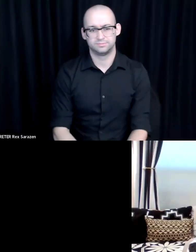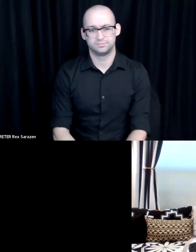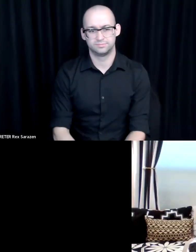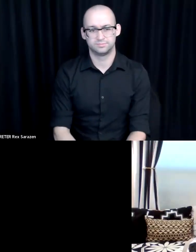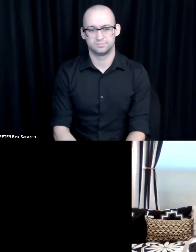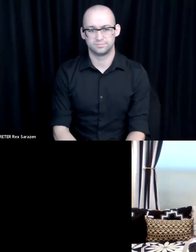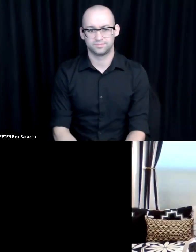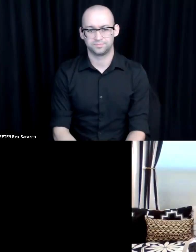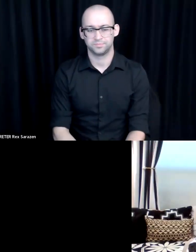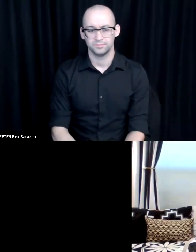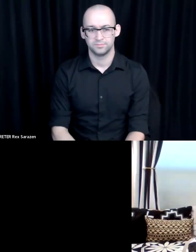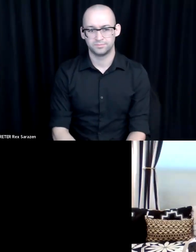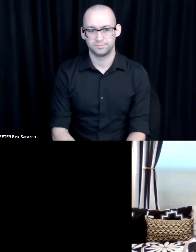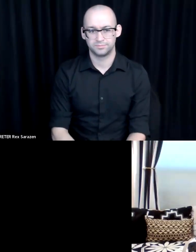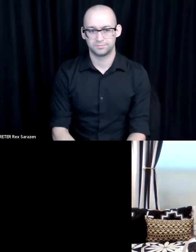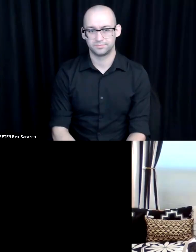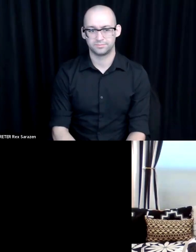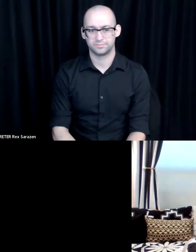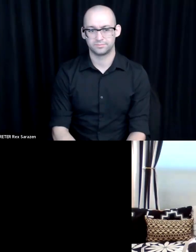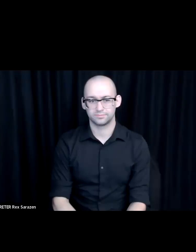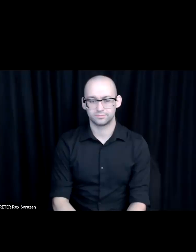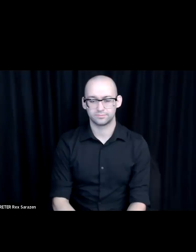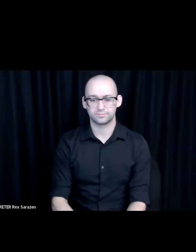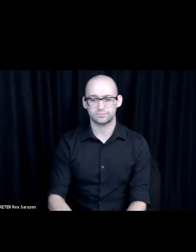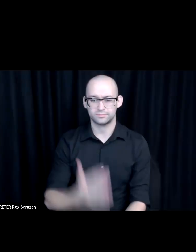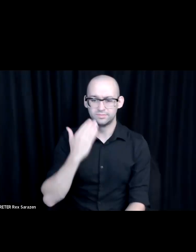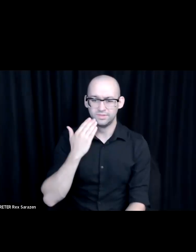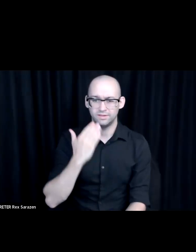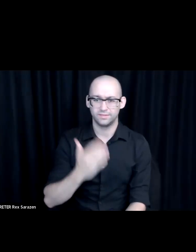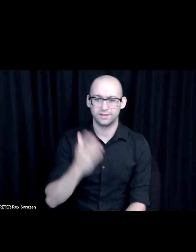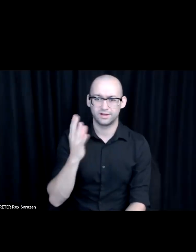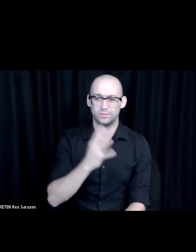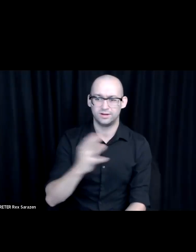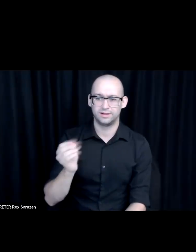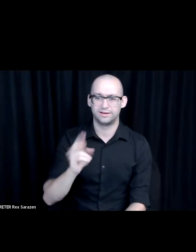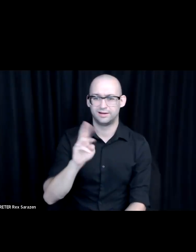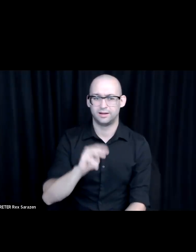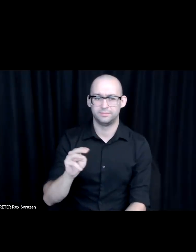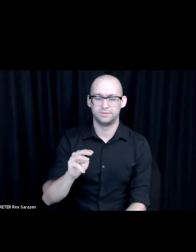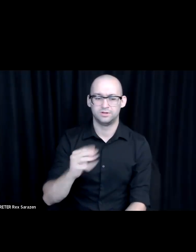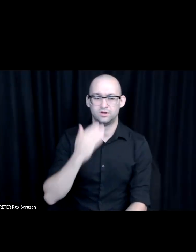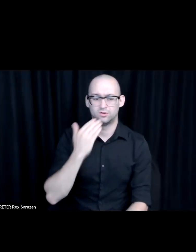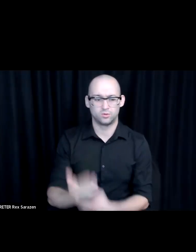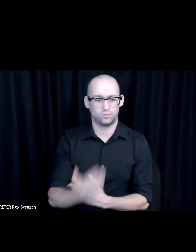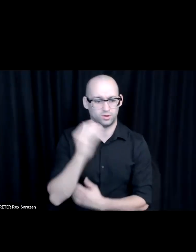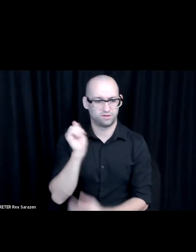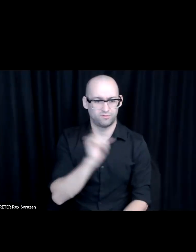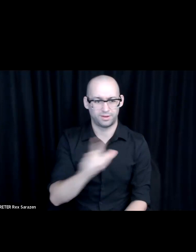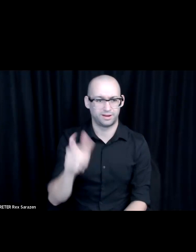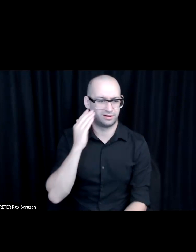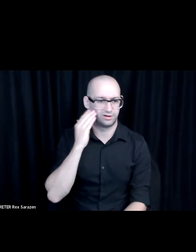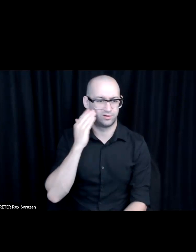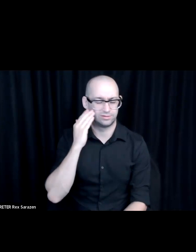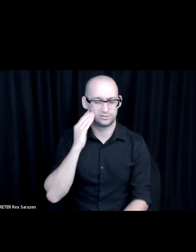please. Thank you and good morning, everyone. I know it's an early morning on a Friday,